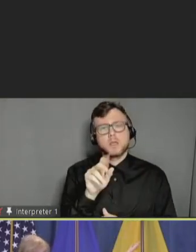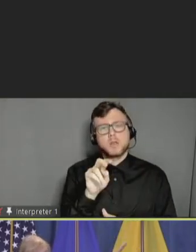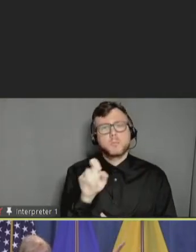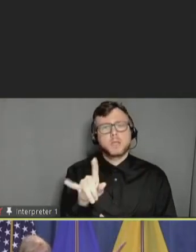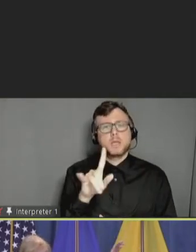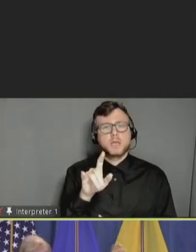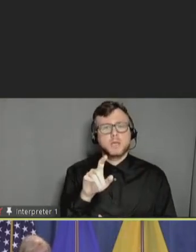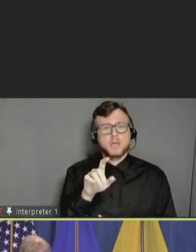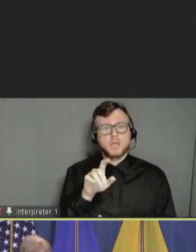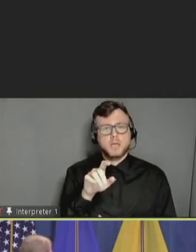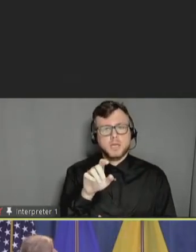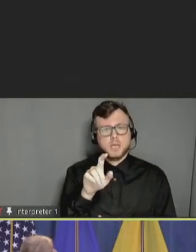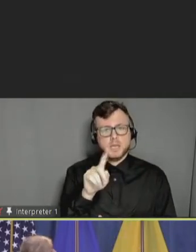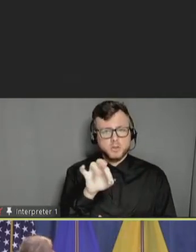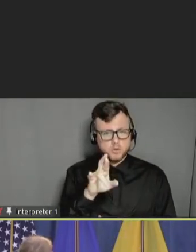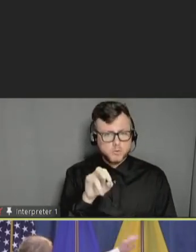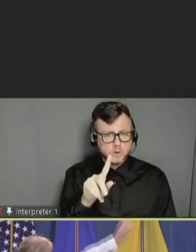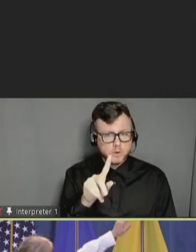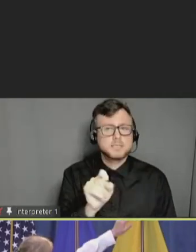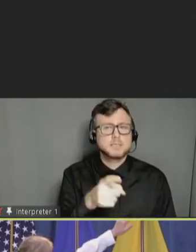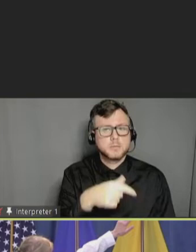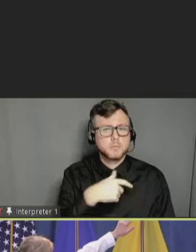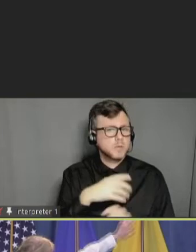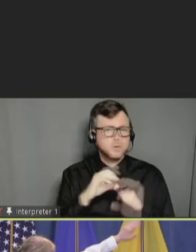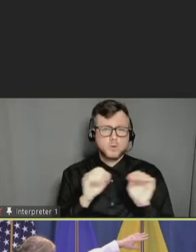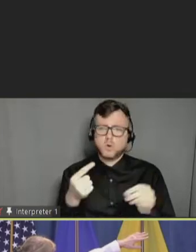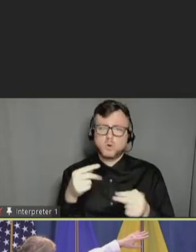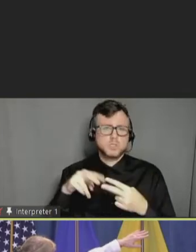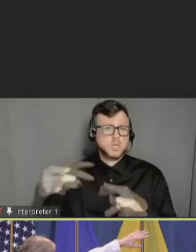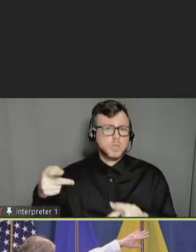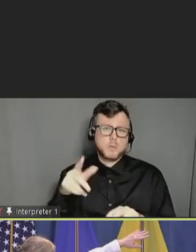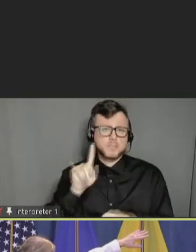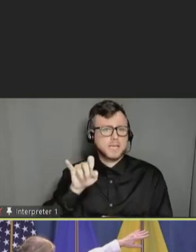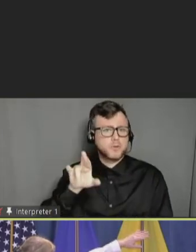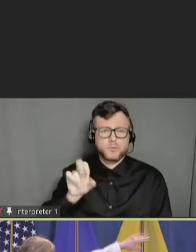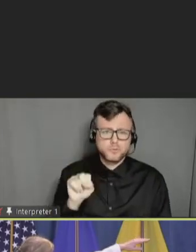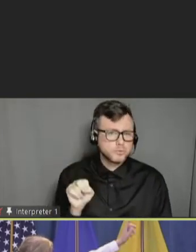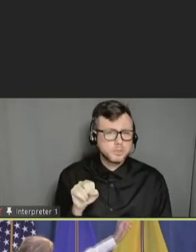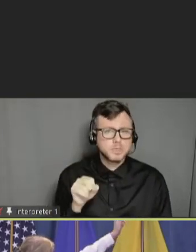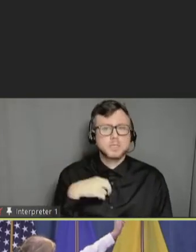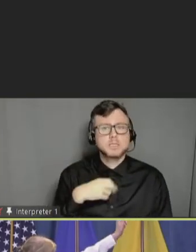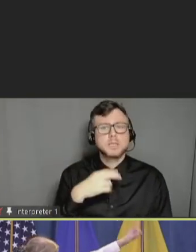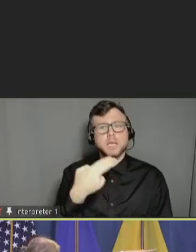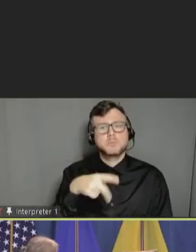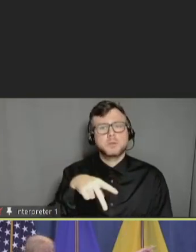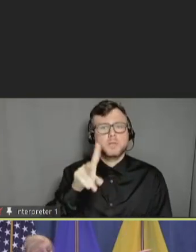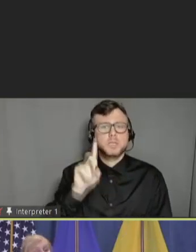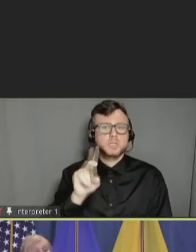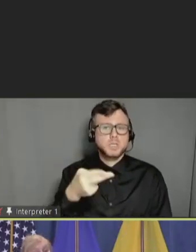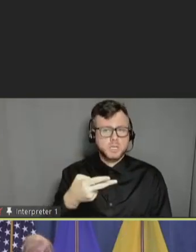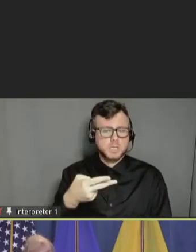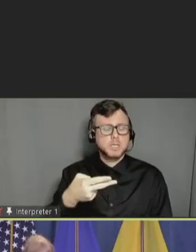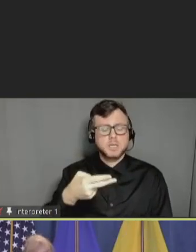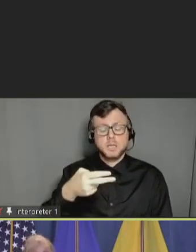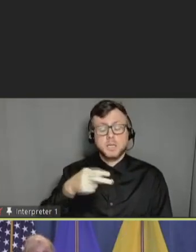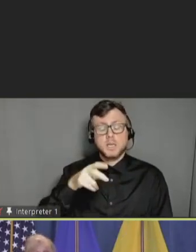no change in genome titers. We used the gDHBV2 vaccine, and you can see this time with a slight